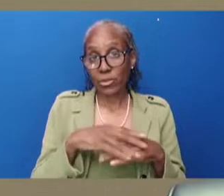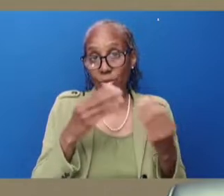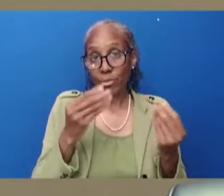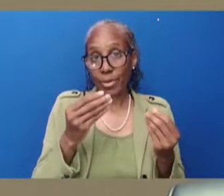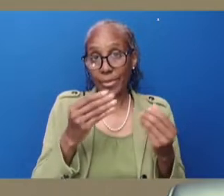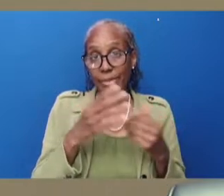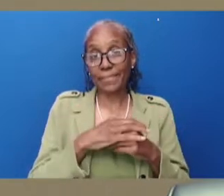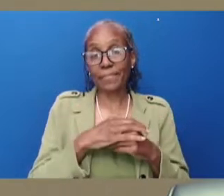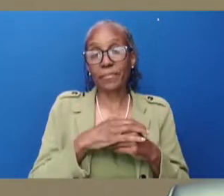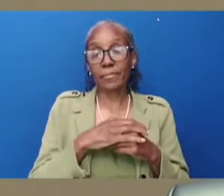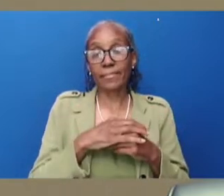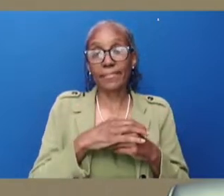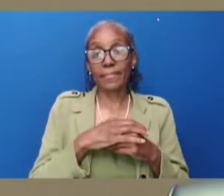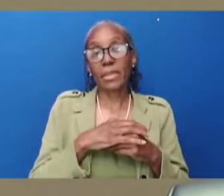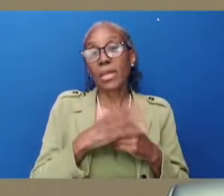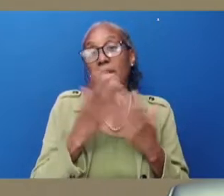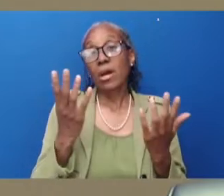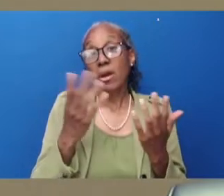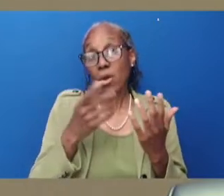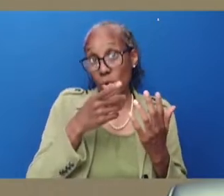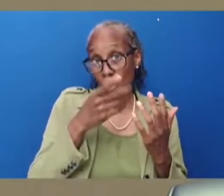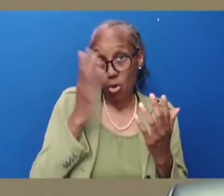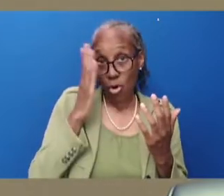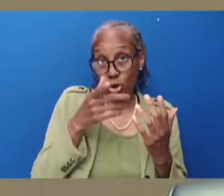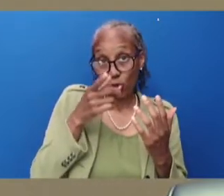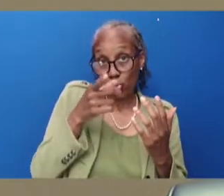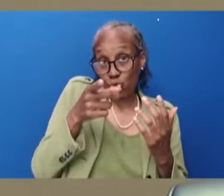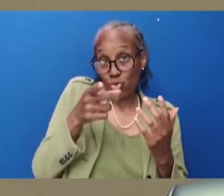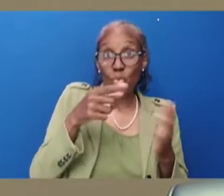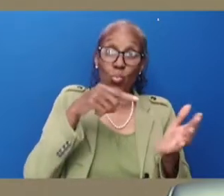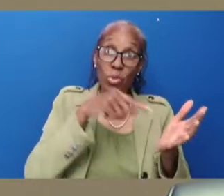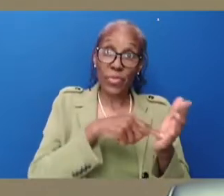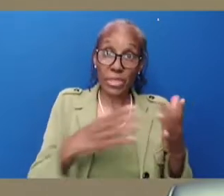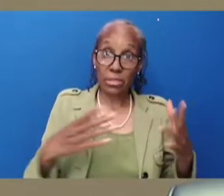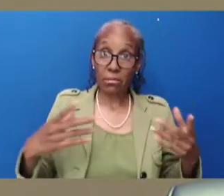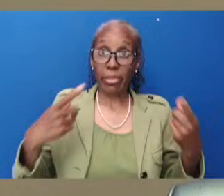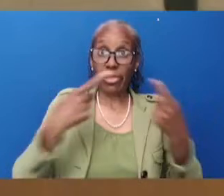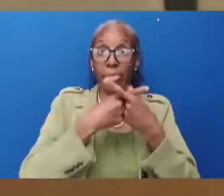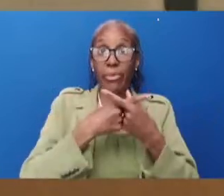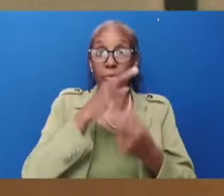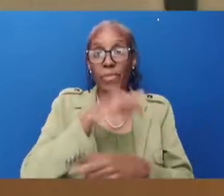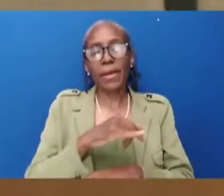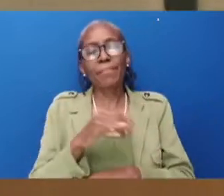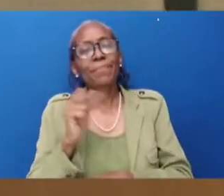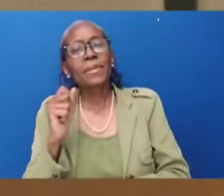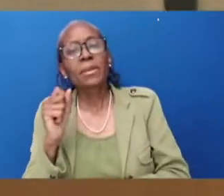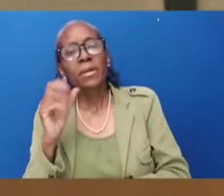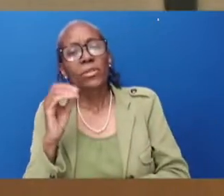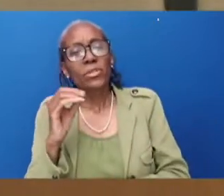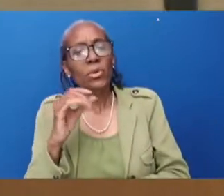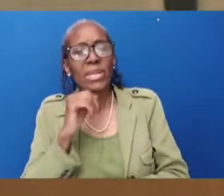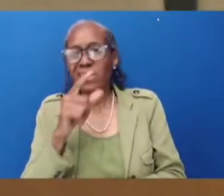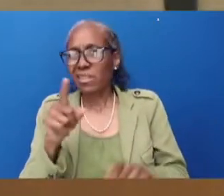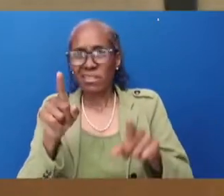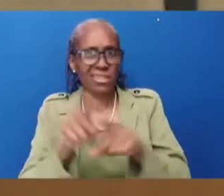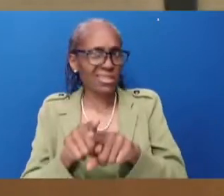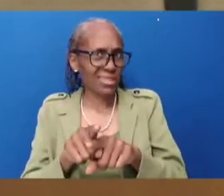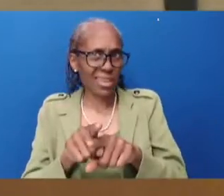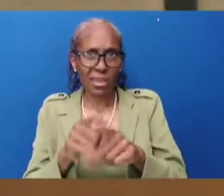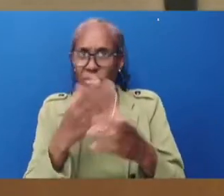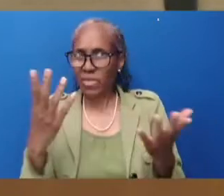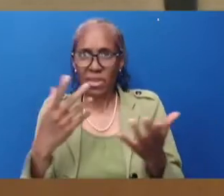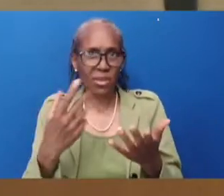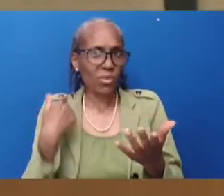THE PROPERTY, THEY'RE PAYING